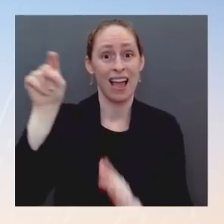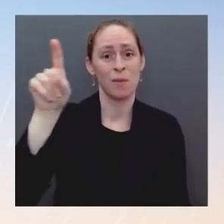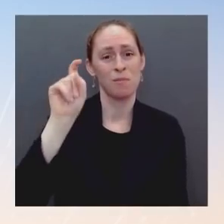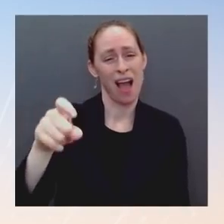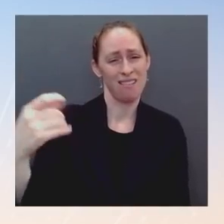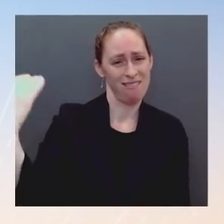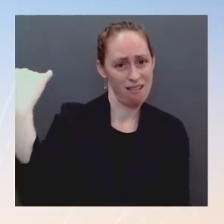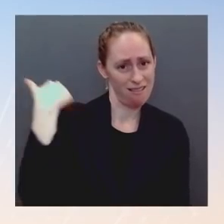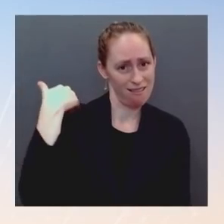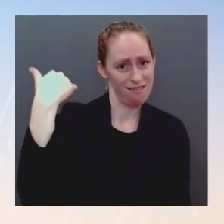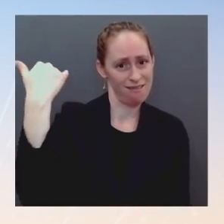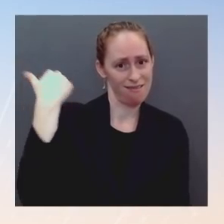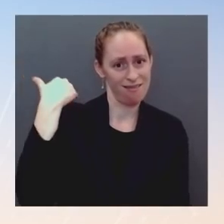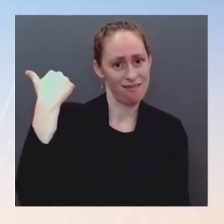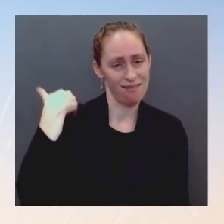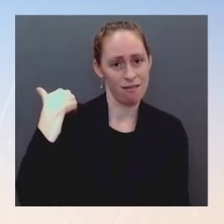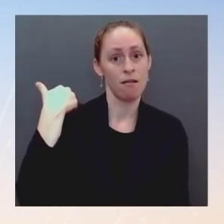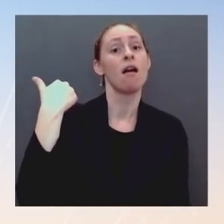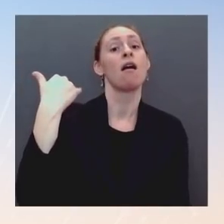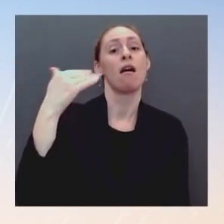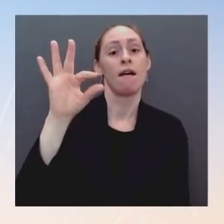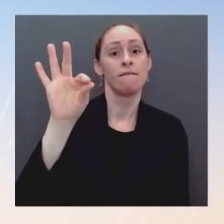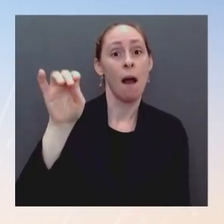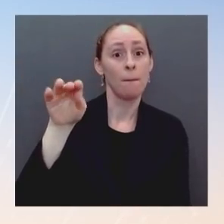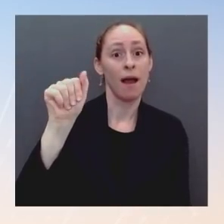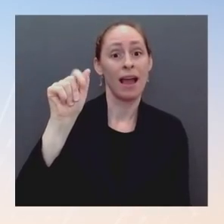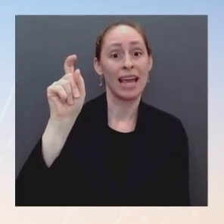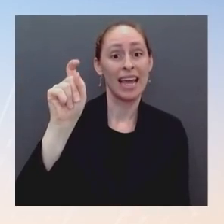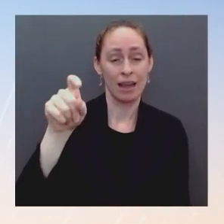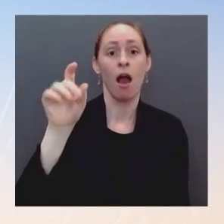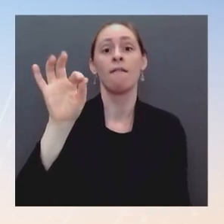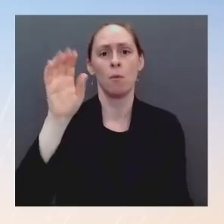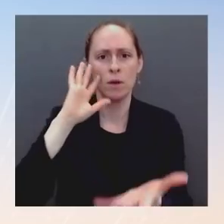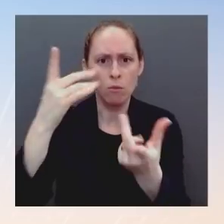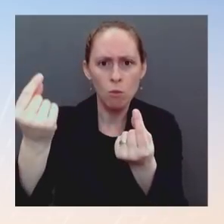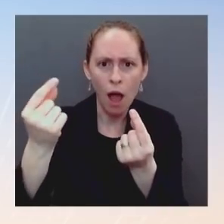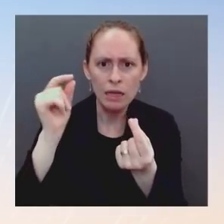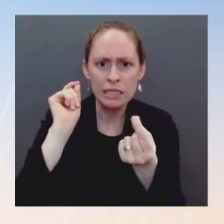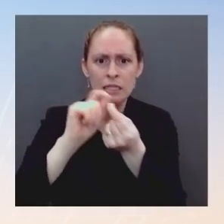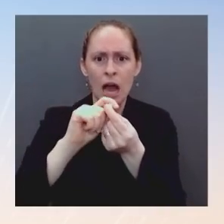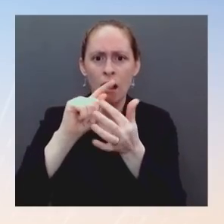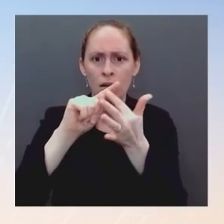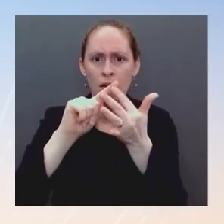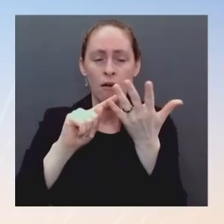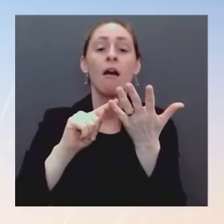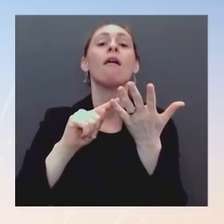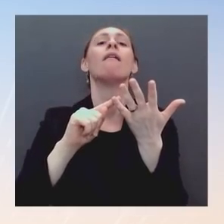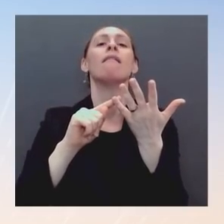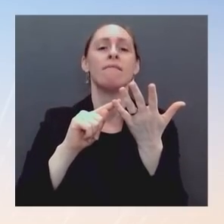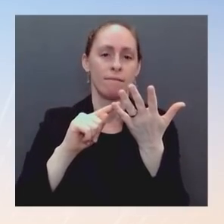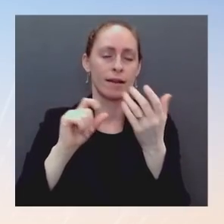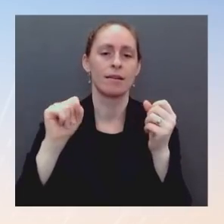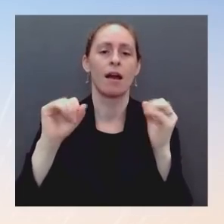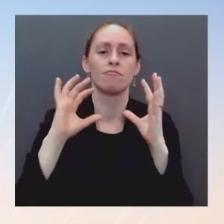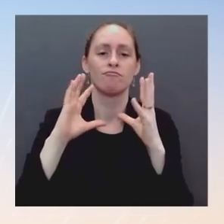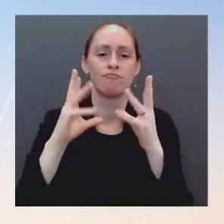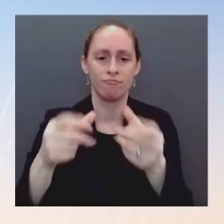that have arisen in the days since the storm. I mean, "days" -- it's not been that many days, but you get what I'm saying. We'll see if we can get more details to you after the briefing.